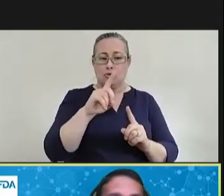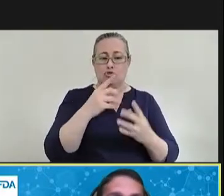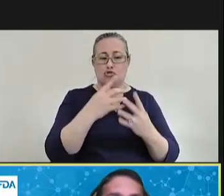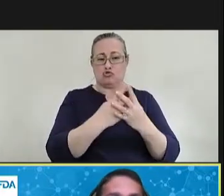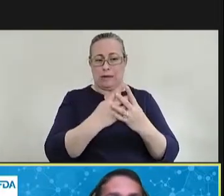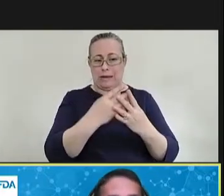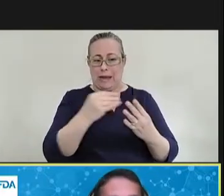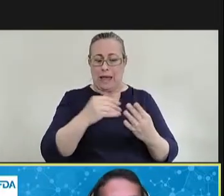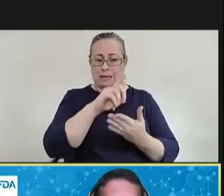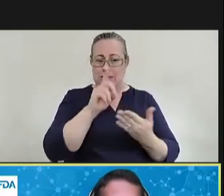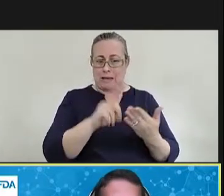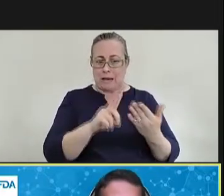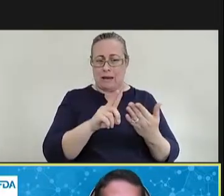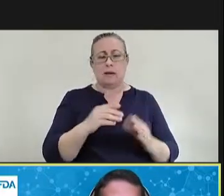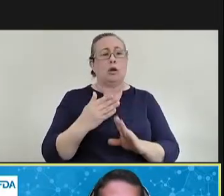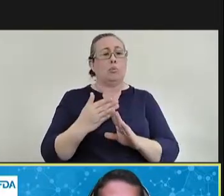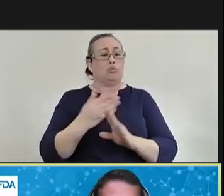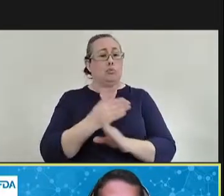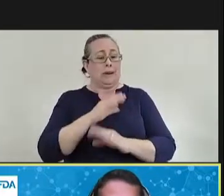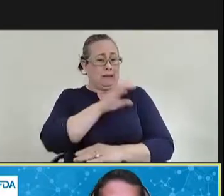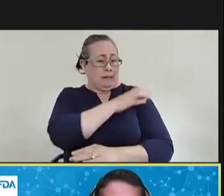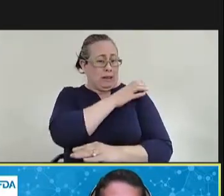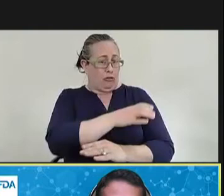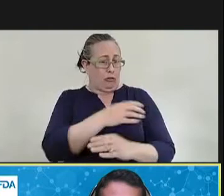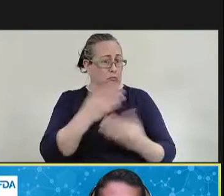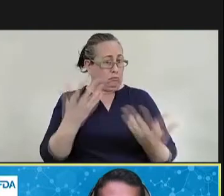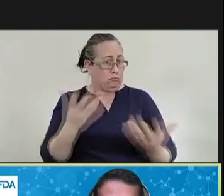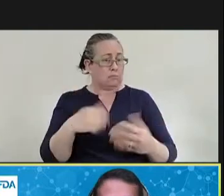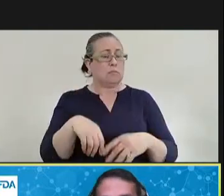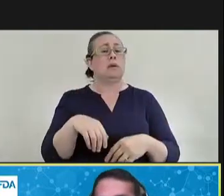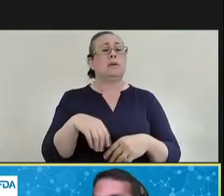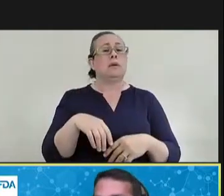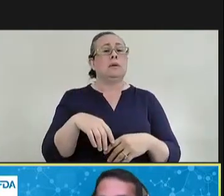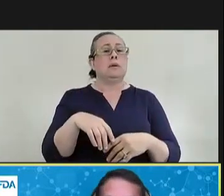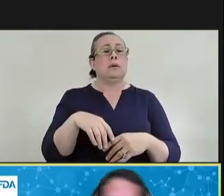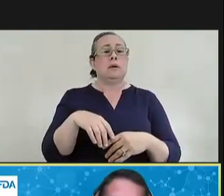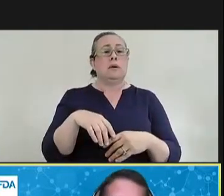In the pre-clinical research phase, some of the main applications for AI use are